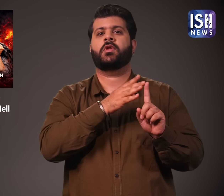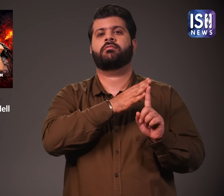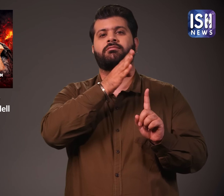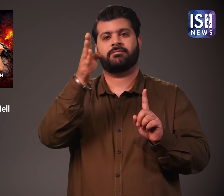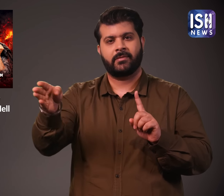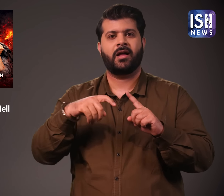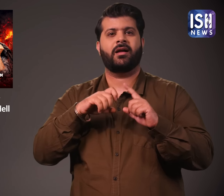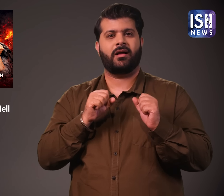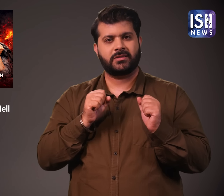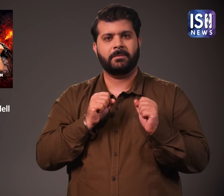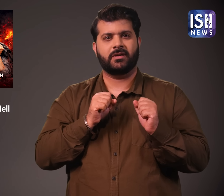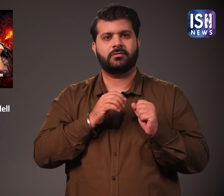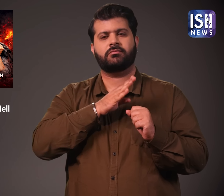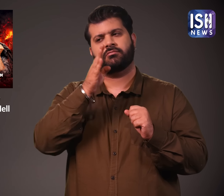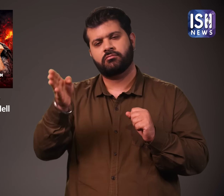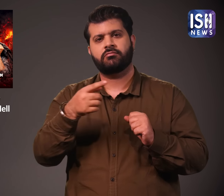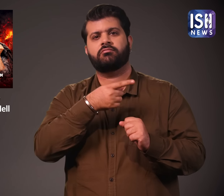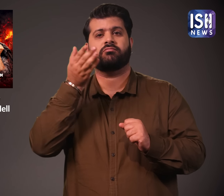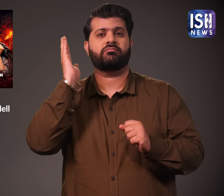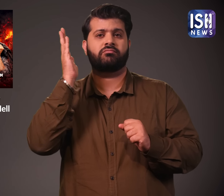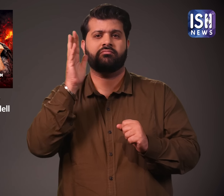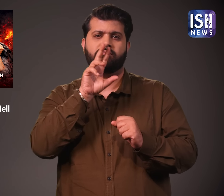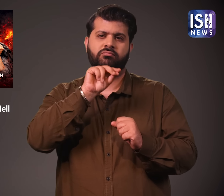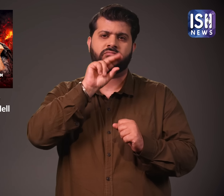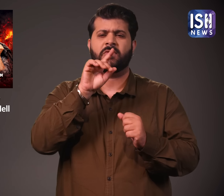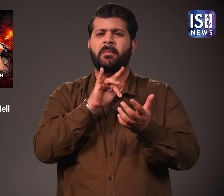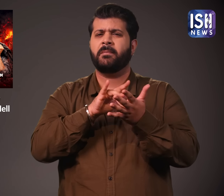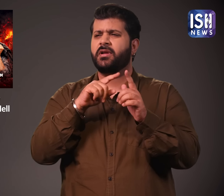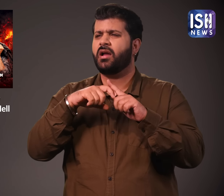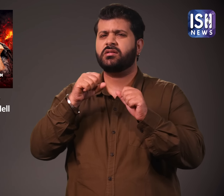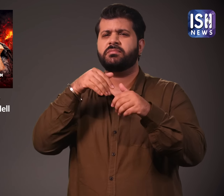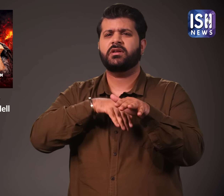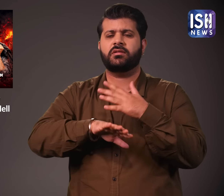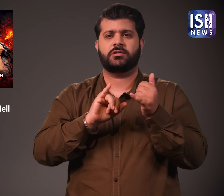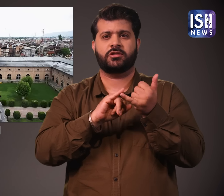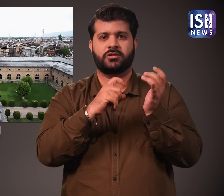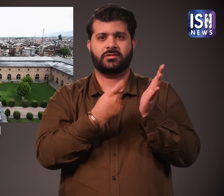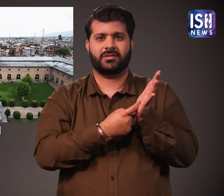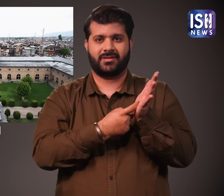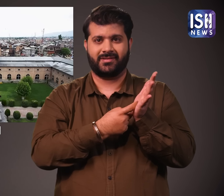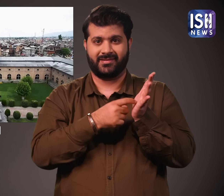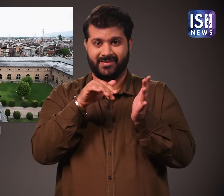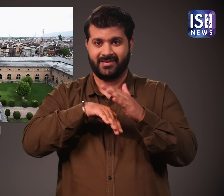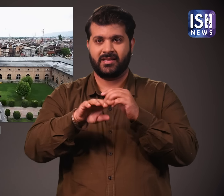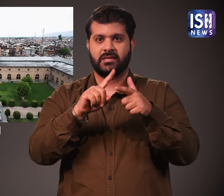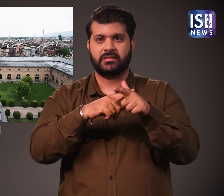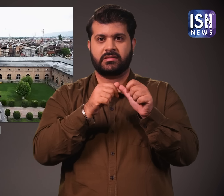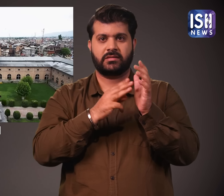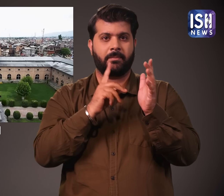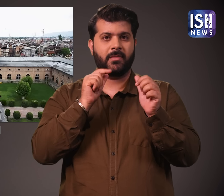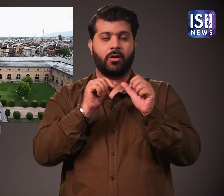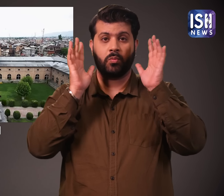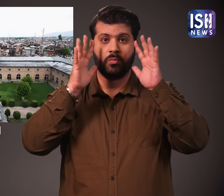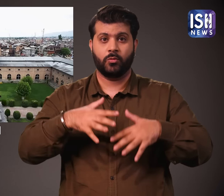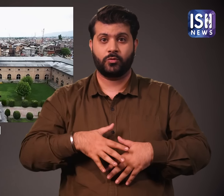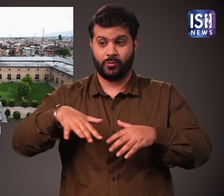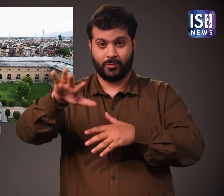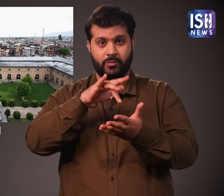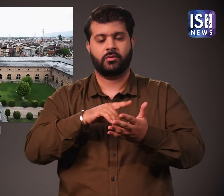he visited Kashmir and delivered a sermon at Srinagar’s Jamia Masjid.